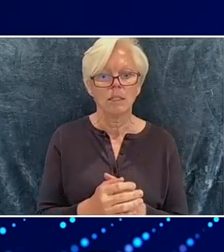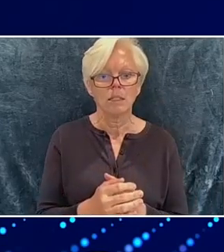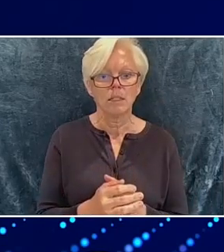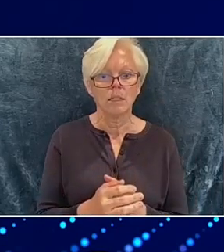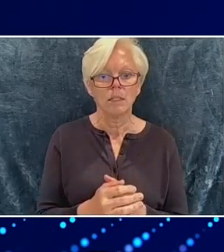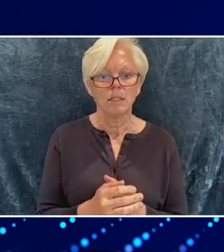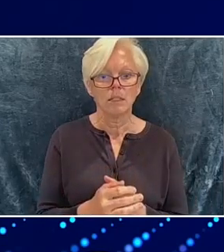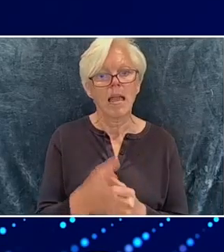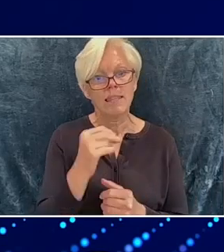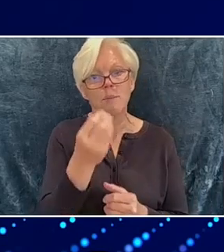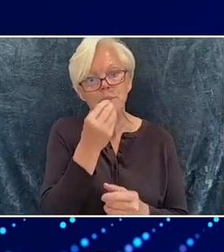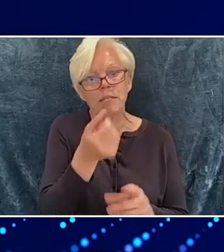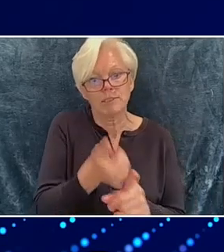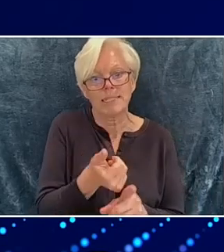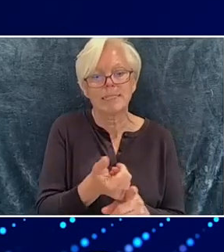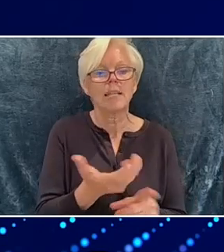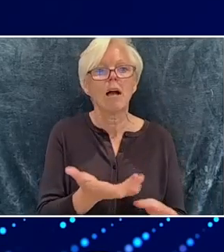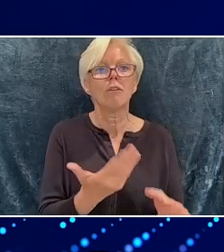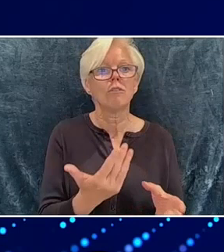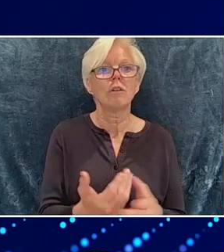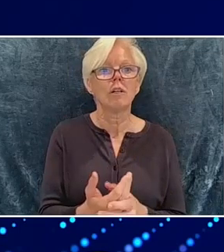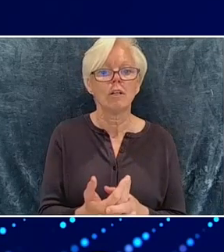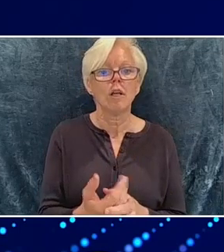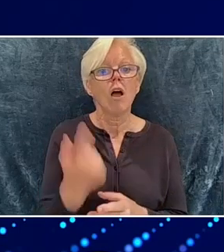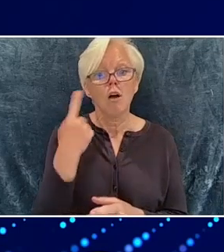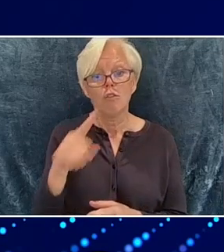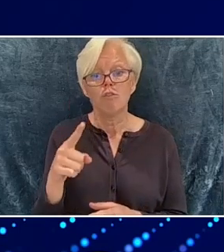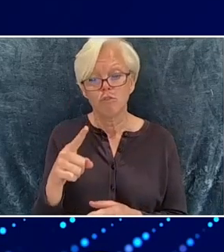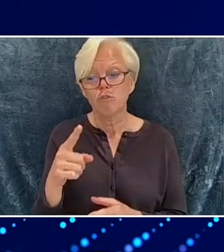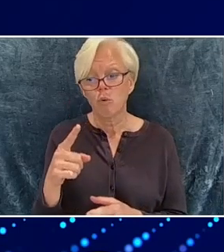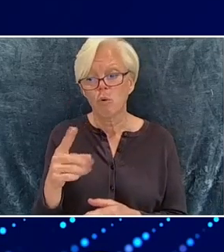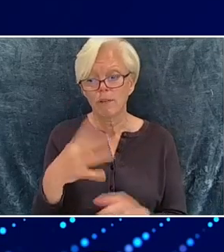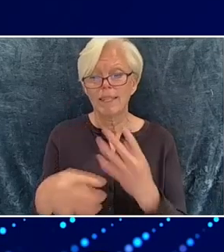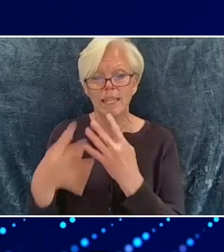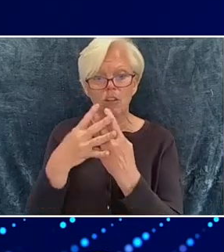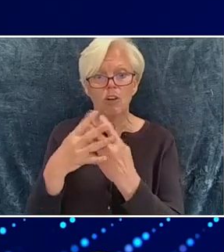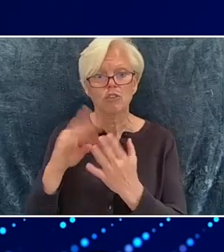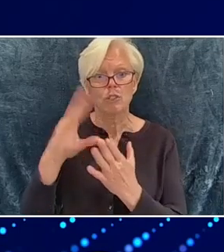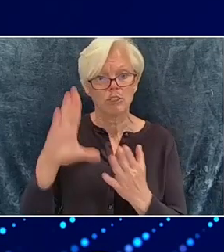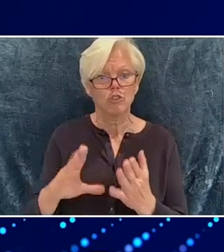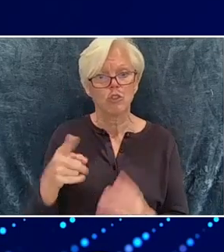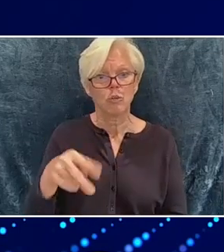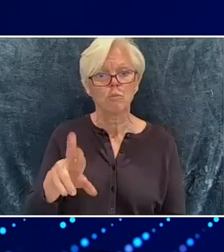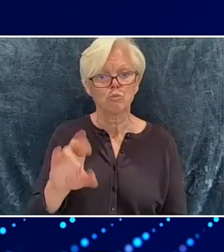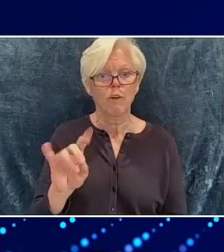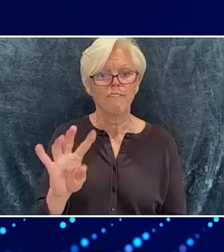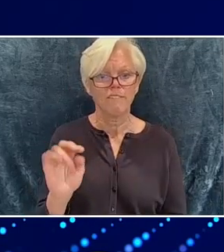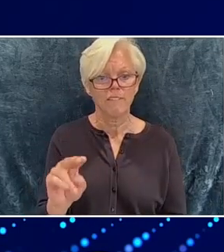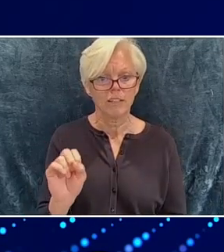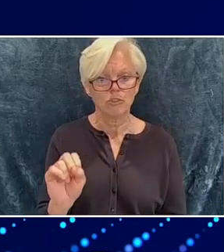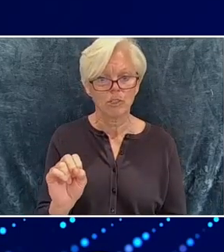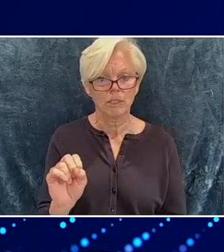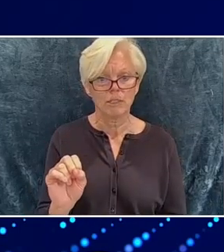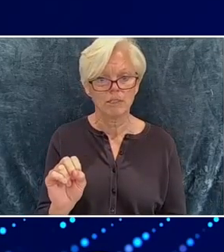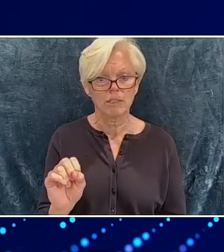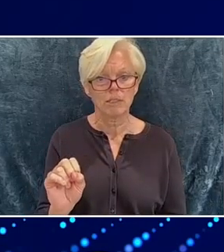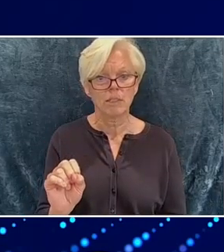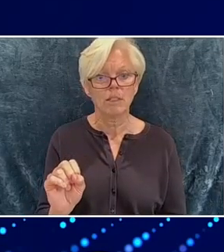Outside of that, also, in terms of the incarcerated student provisions, I did want to emphasize s omething was brought up by constituents on